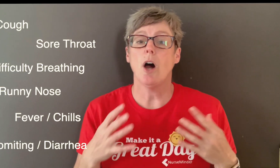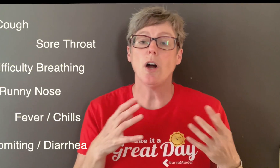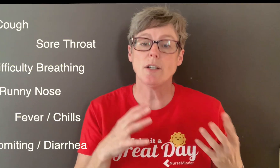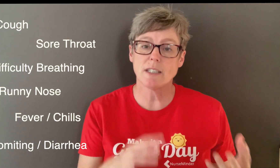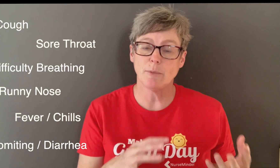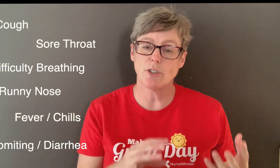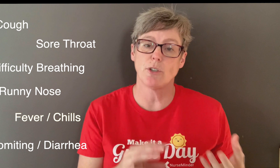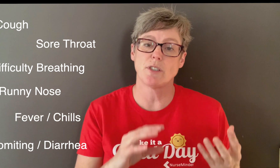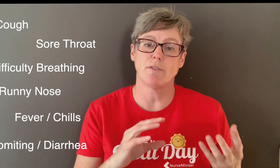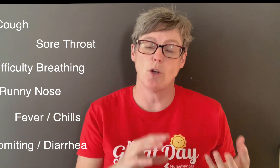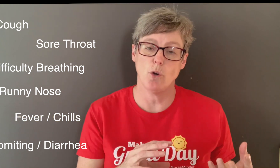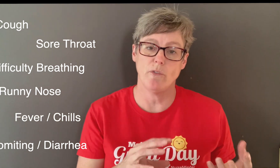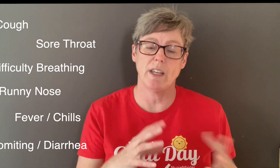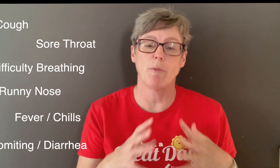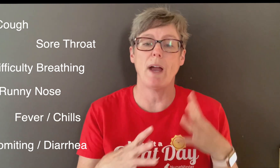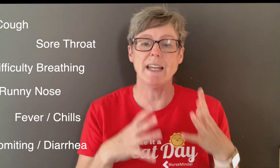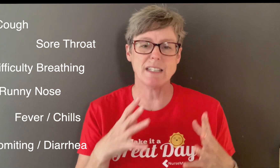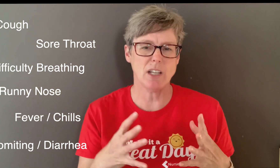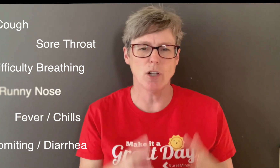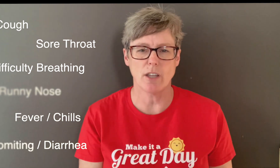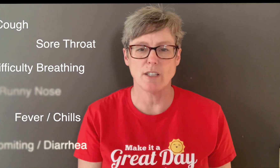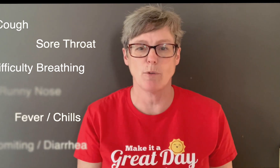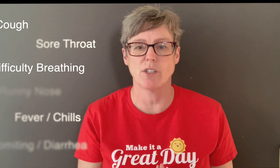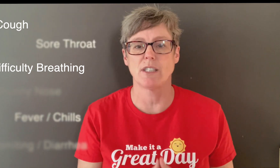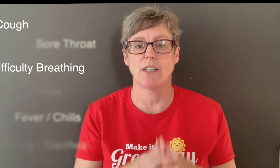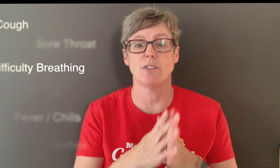are similar to those of COVID and we're asking a lot of these questions at the